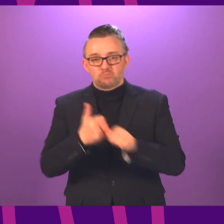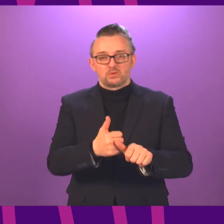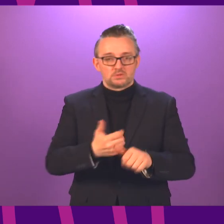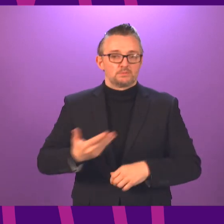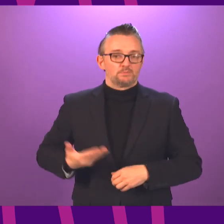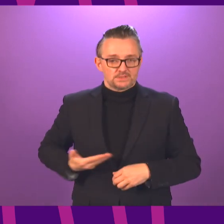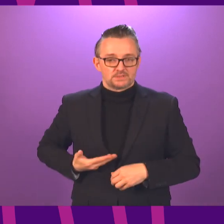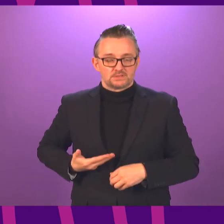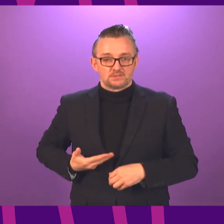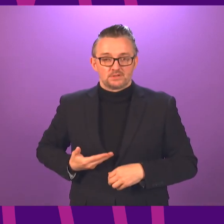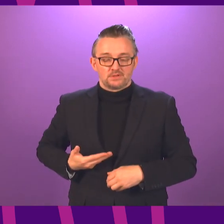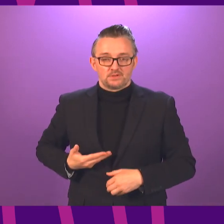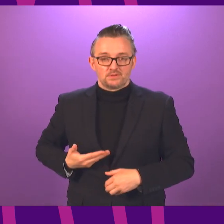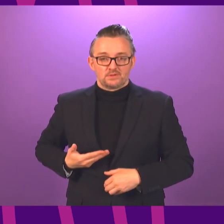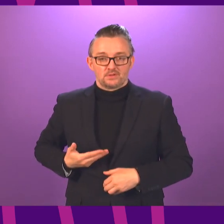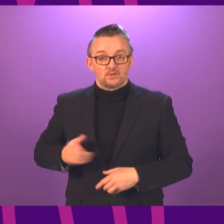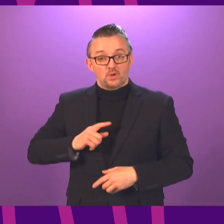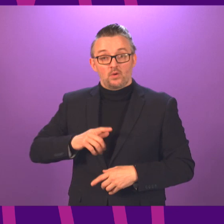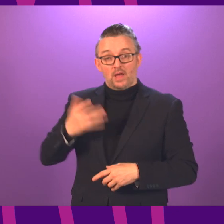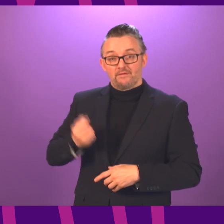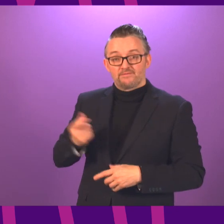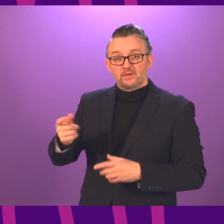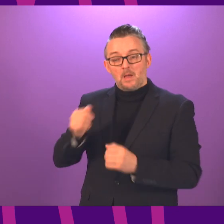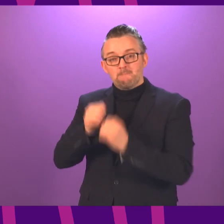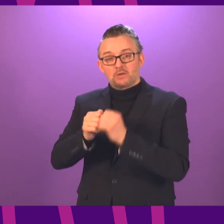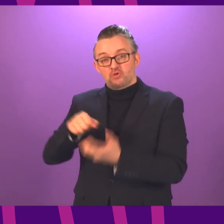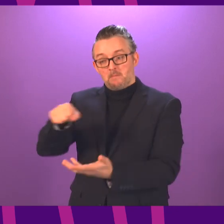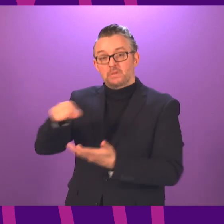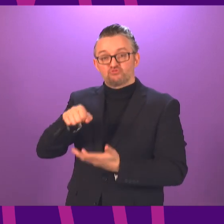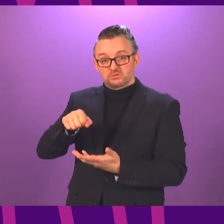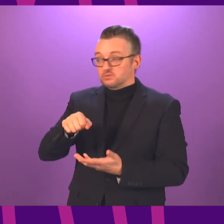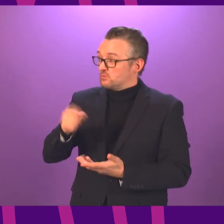that we receive confirmation of consequentials in the March budget, we will support the strategic